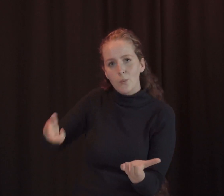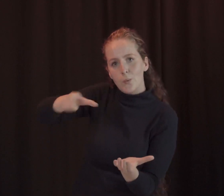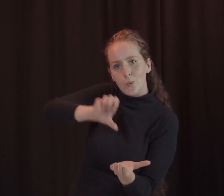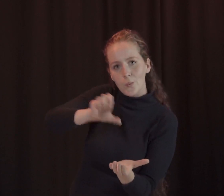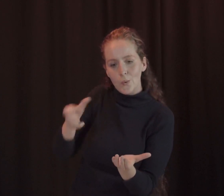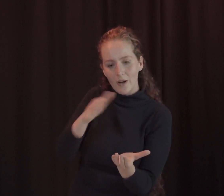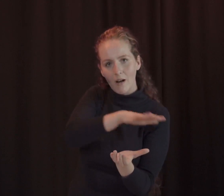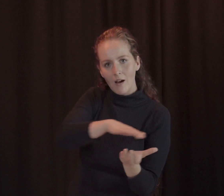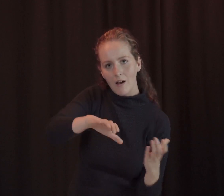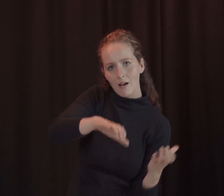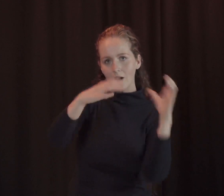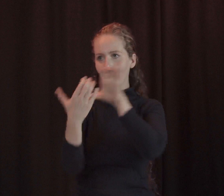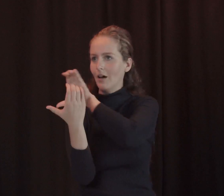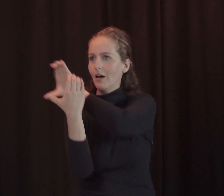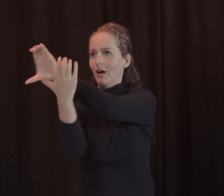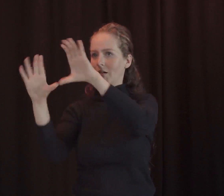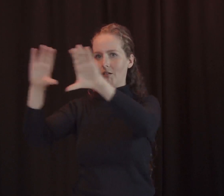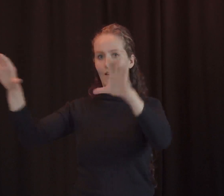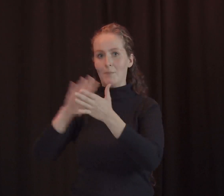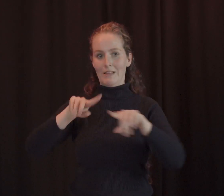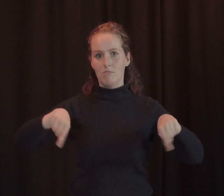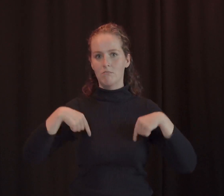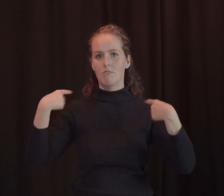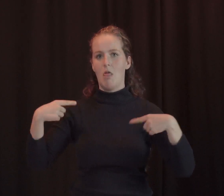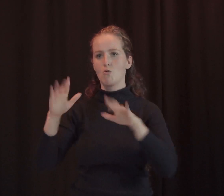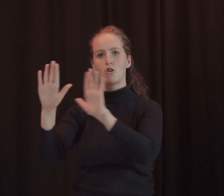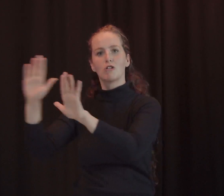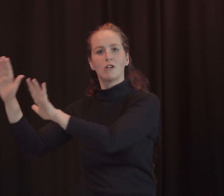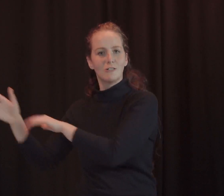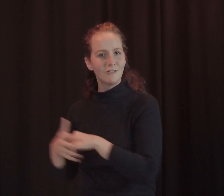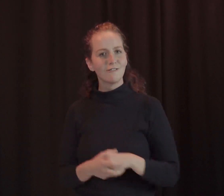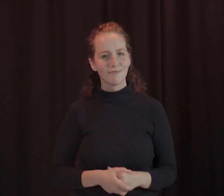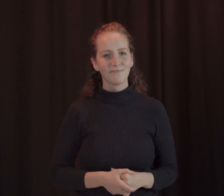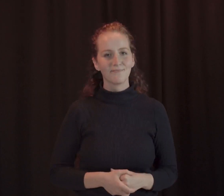These casts, made from pouring liquids into moulds have been placed on the walls